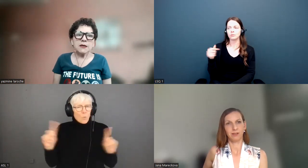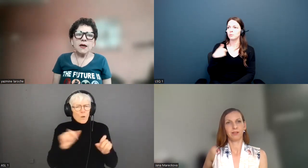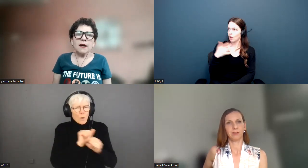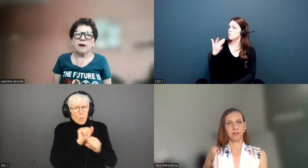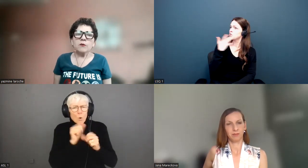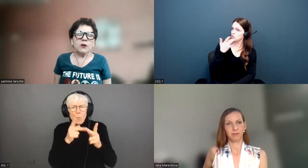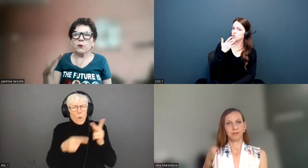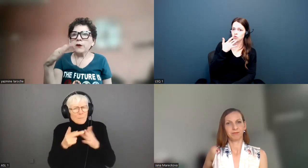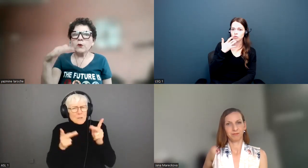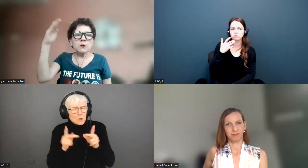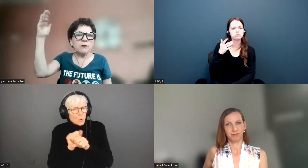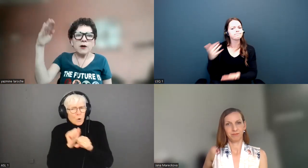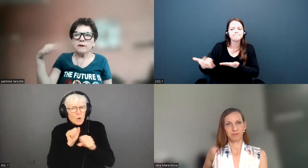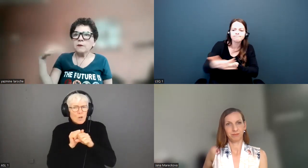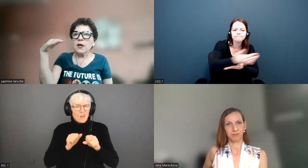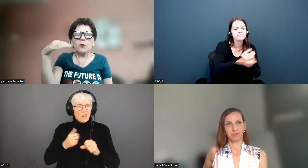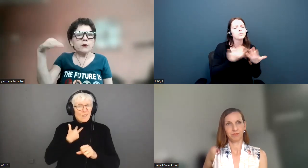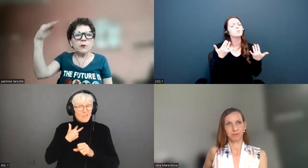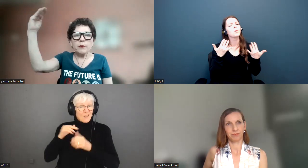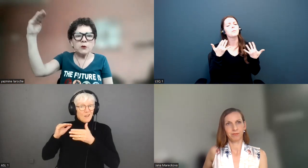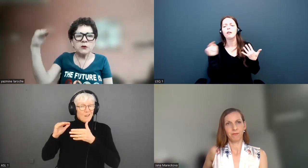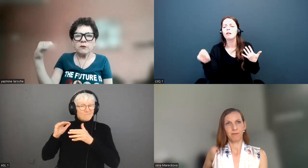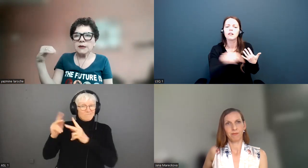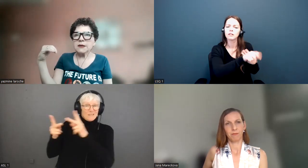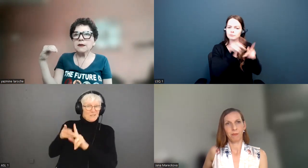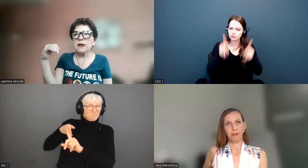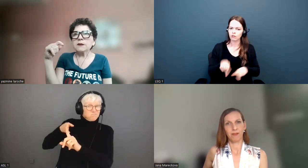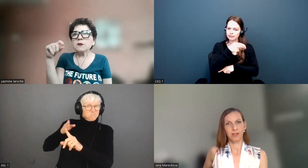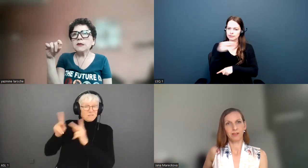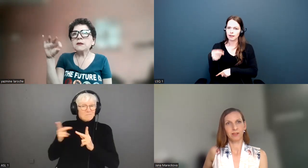uh you know where where do we find them what are their promotion rates like so these are